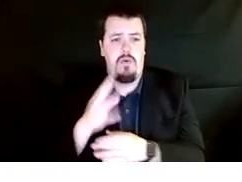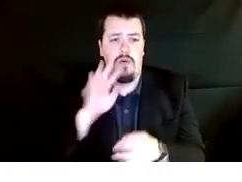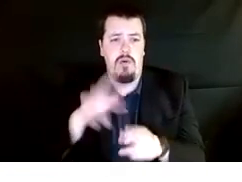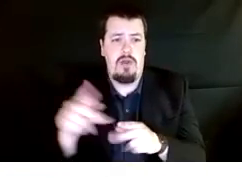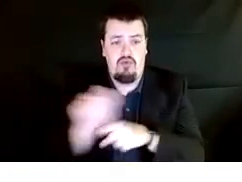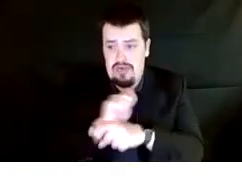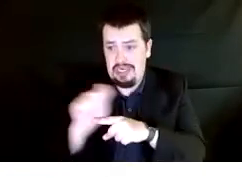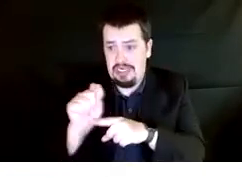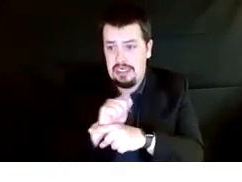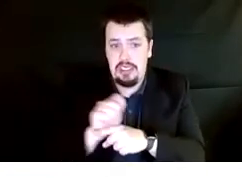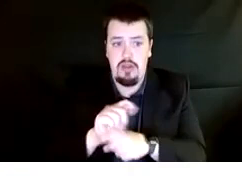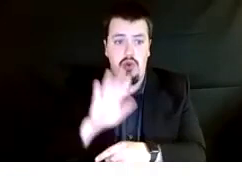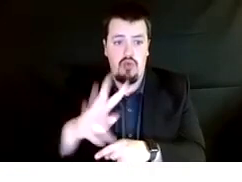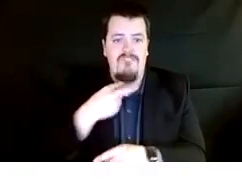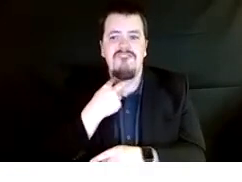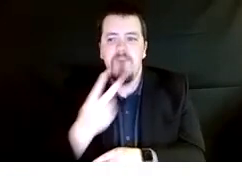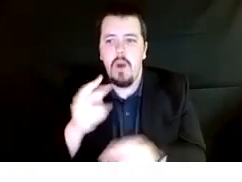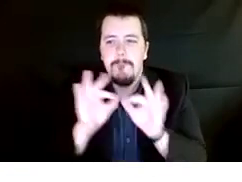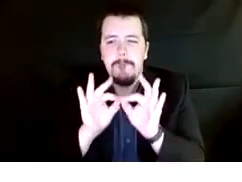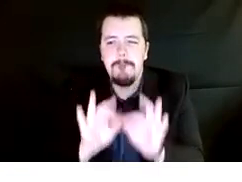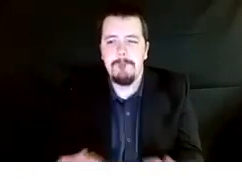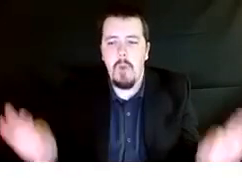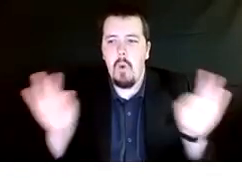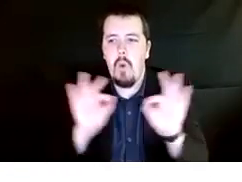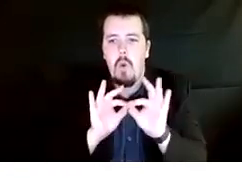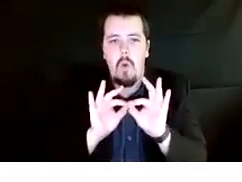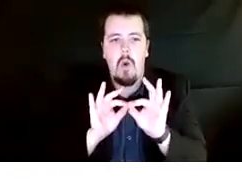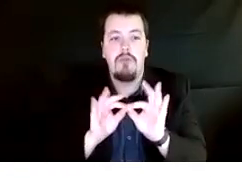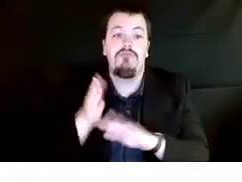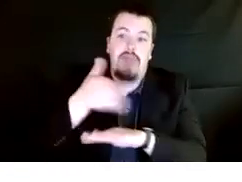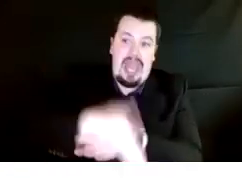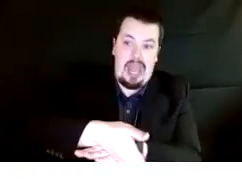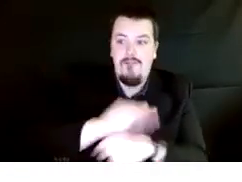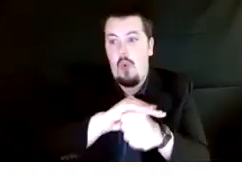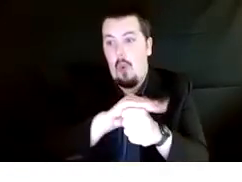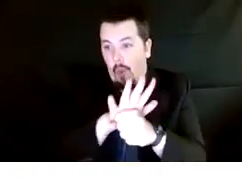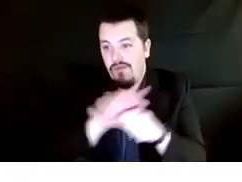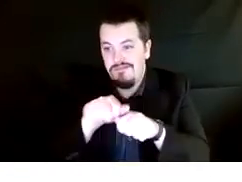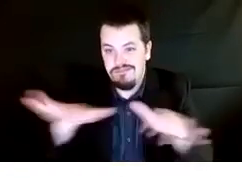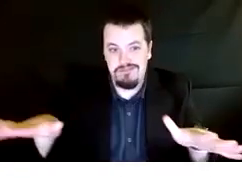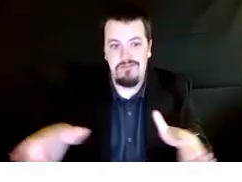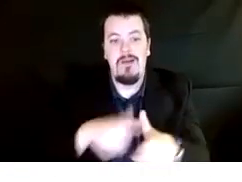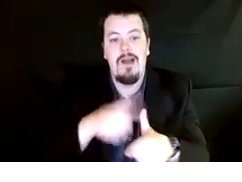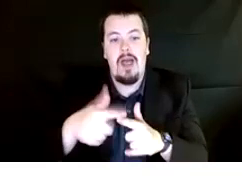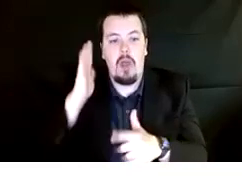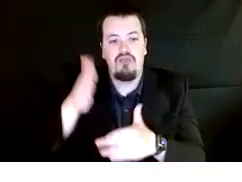your voice is important, post-COVID, and then we will share resources on the ADA